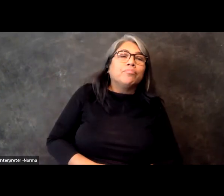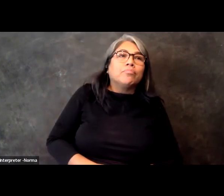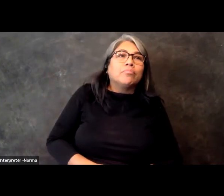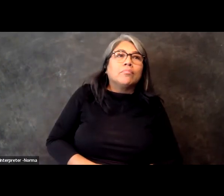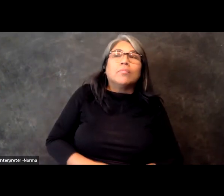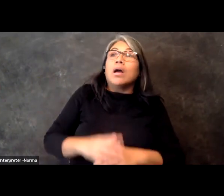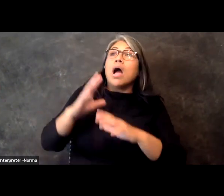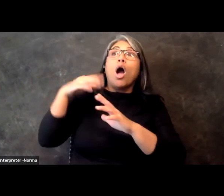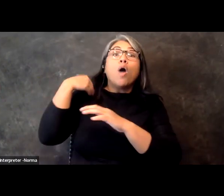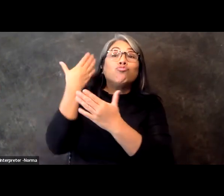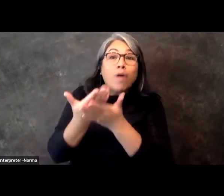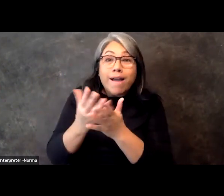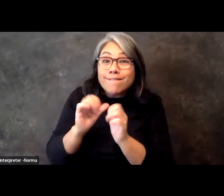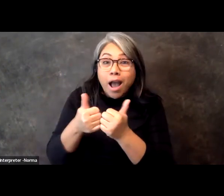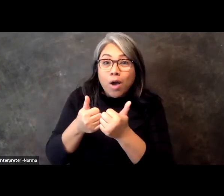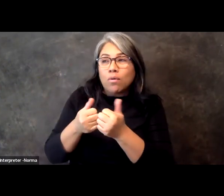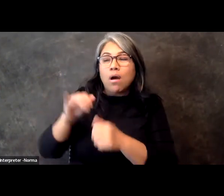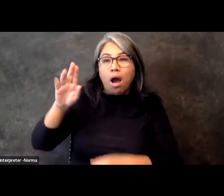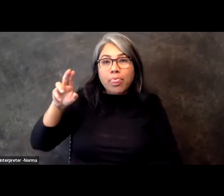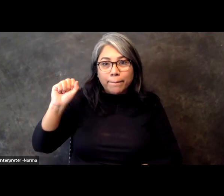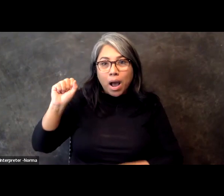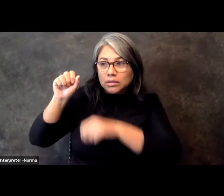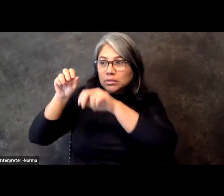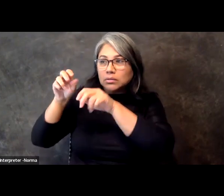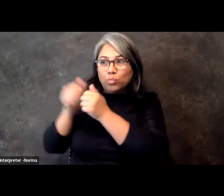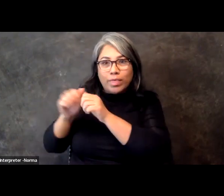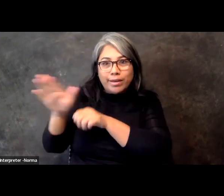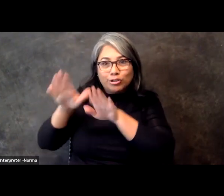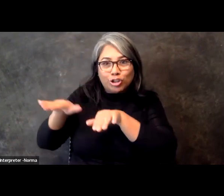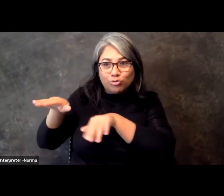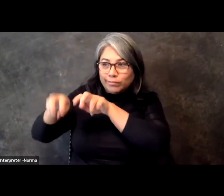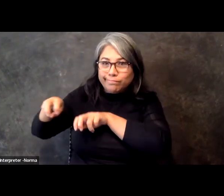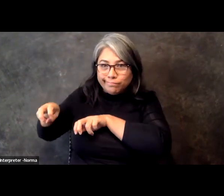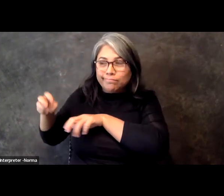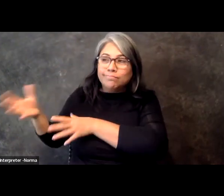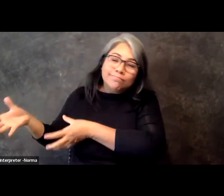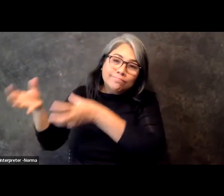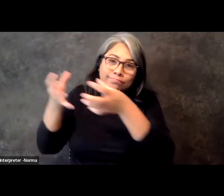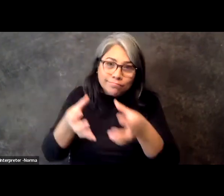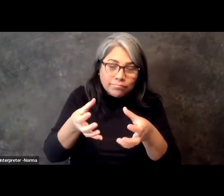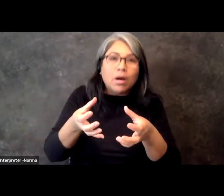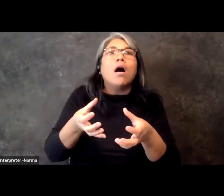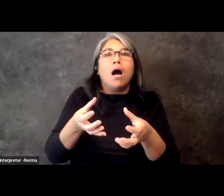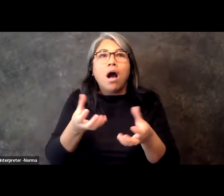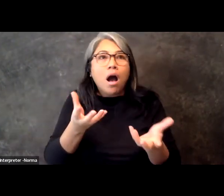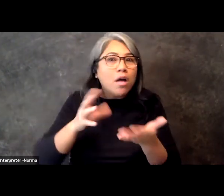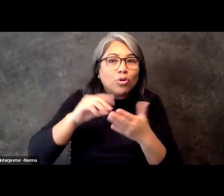their children, so that they can get connected and have a shot at a computer in a drawing.